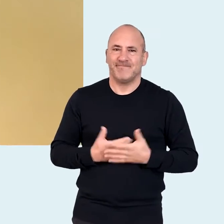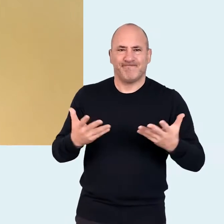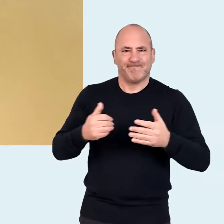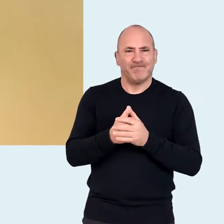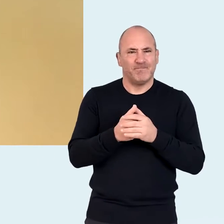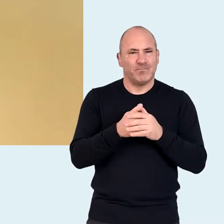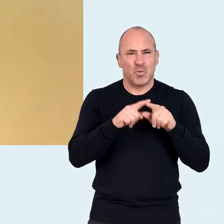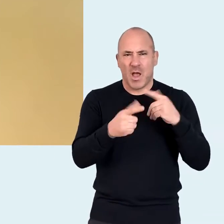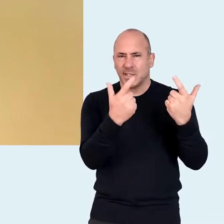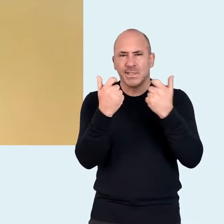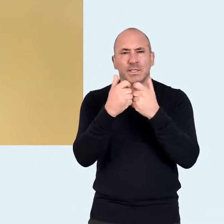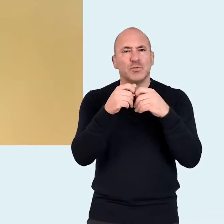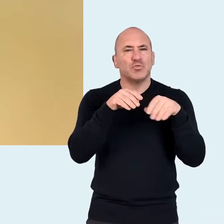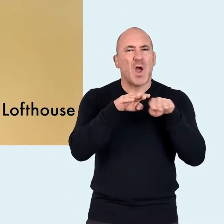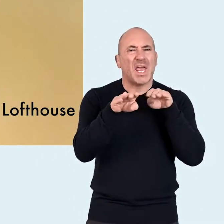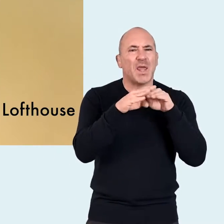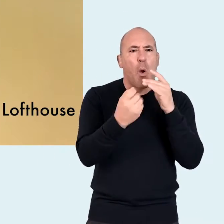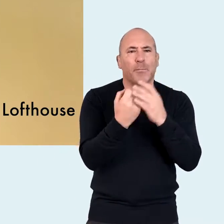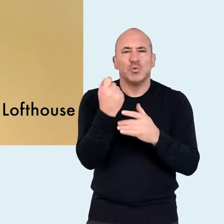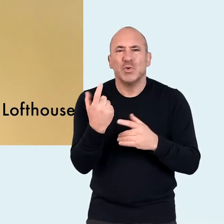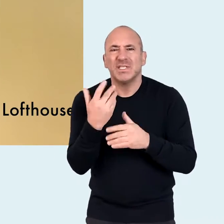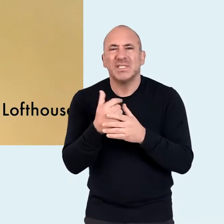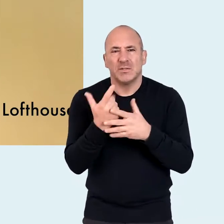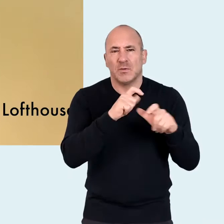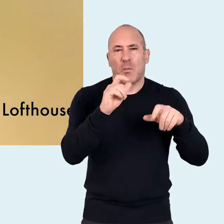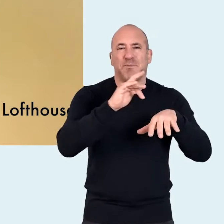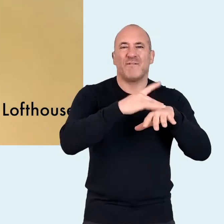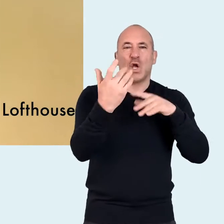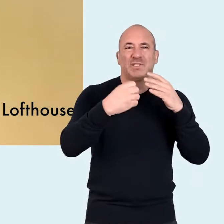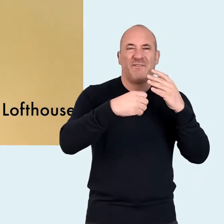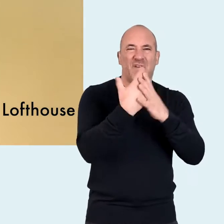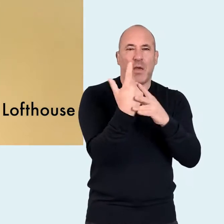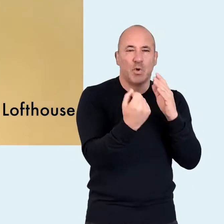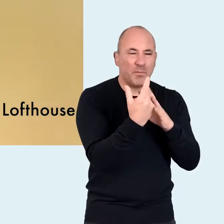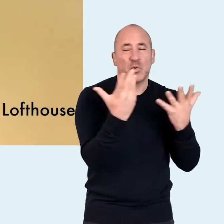Seek out training opportunities, so continuing professional development opportunities, or